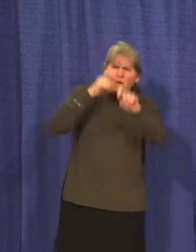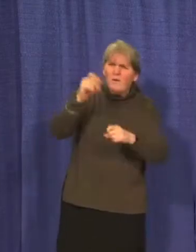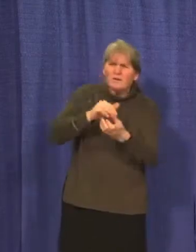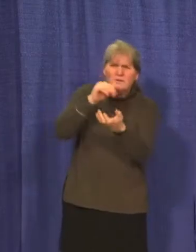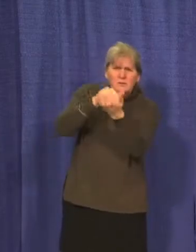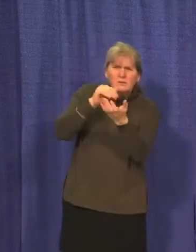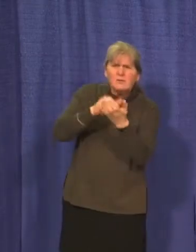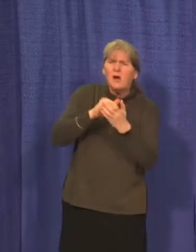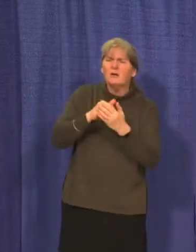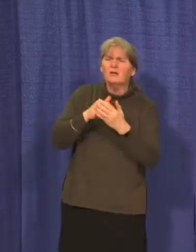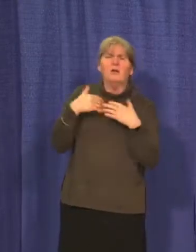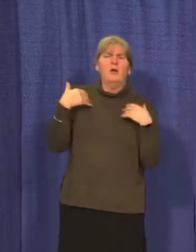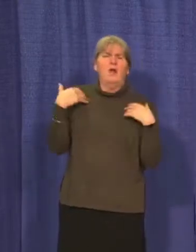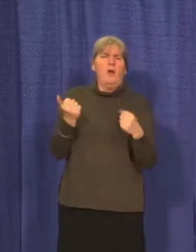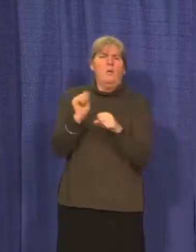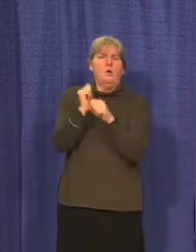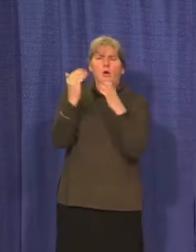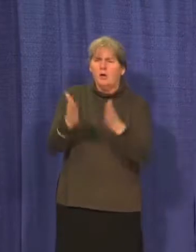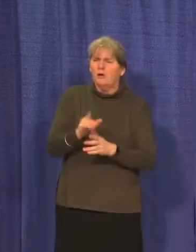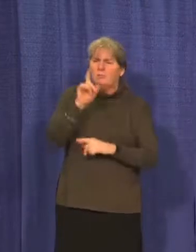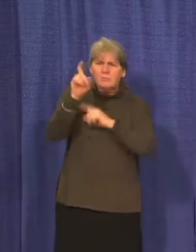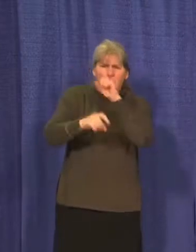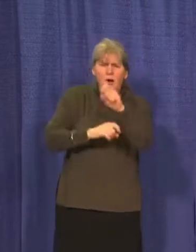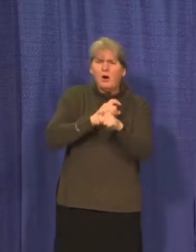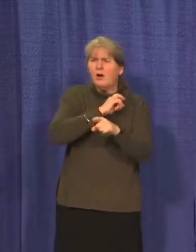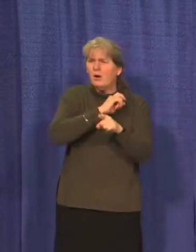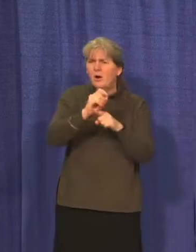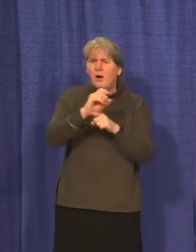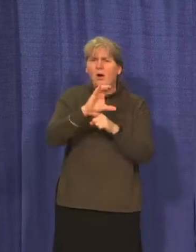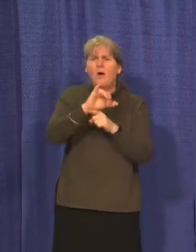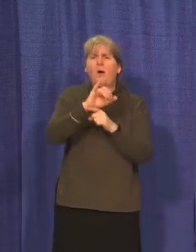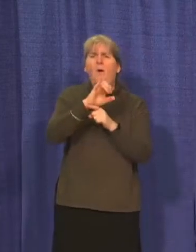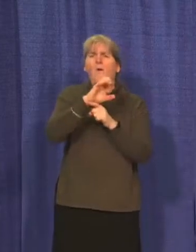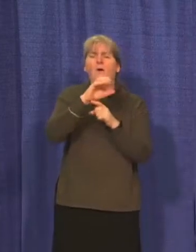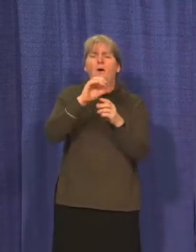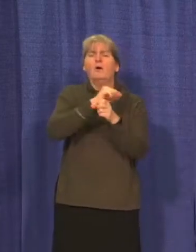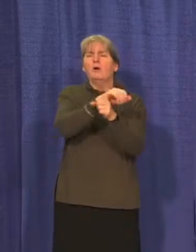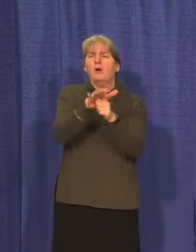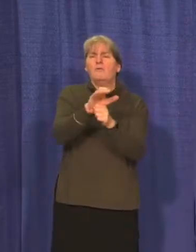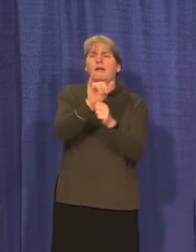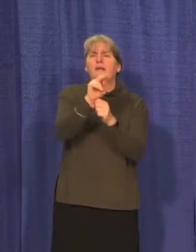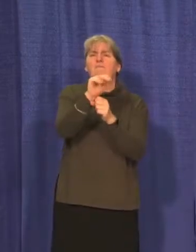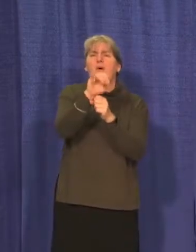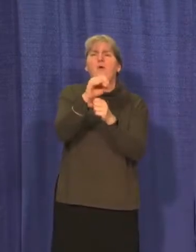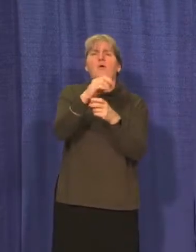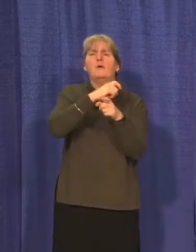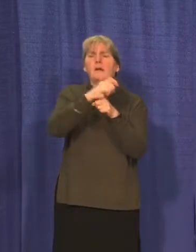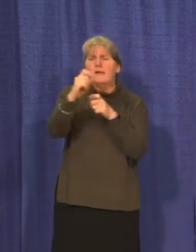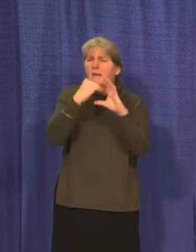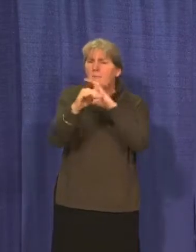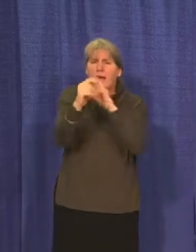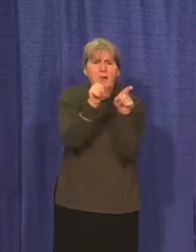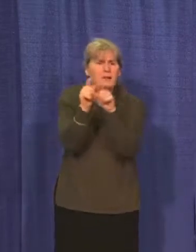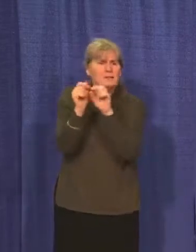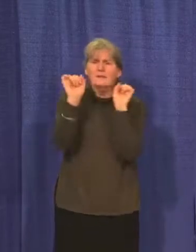Ask your Doctor or healthcare provider. Called the COVID info line. Talk to your community leaders.